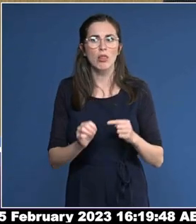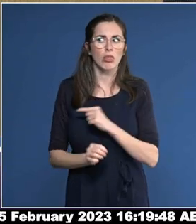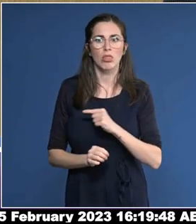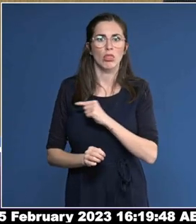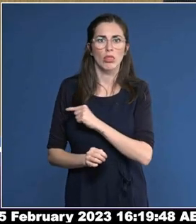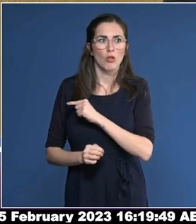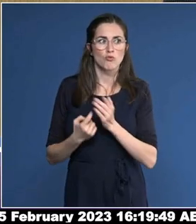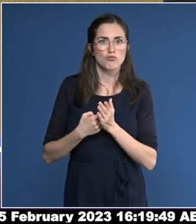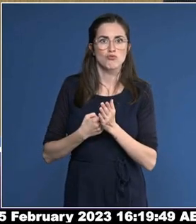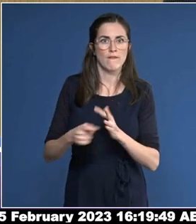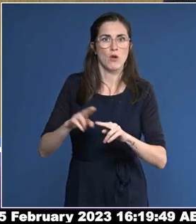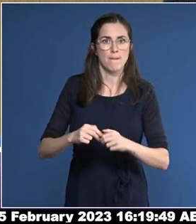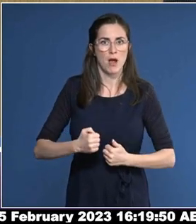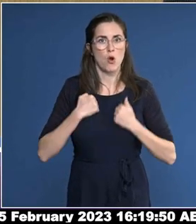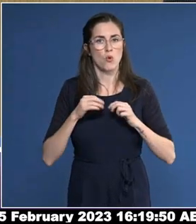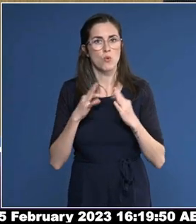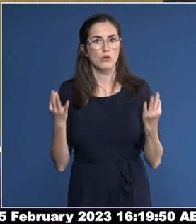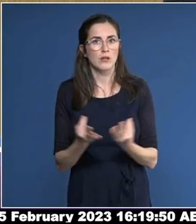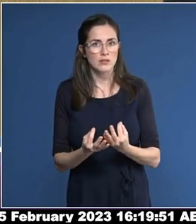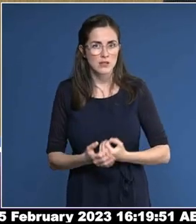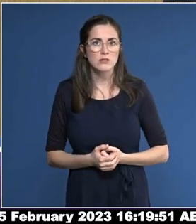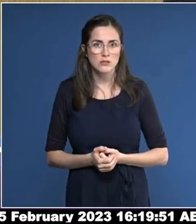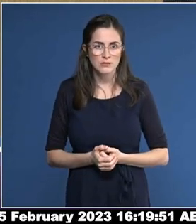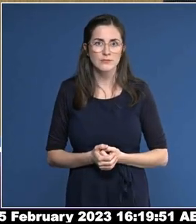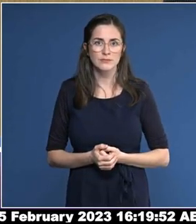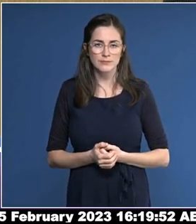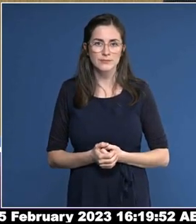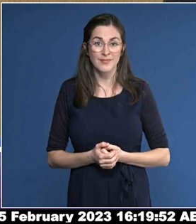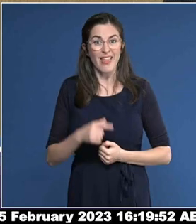And that was what prompted us as an organisation to take that line in the sand